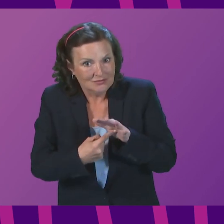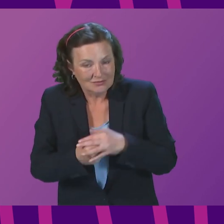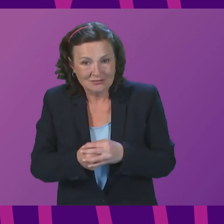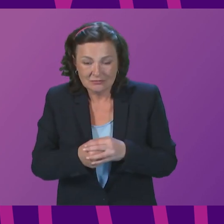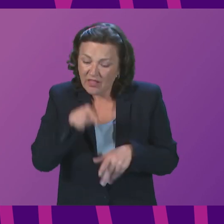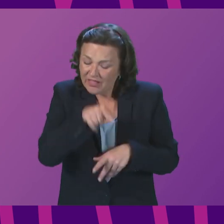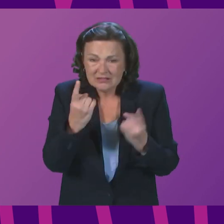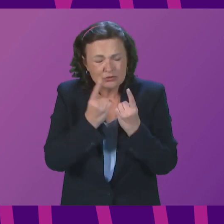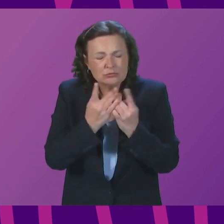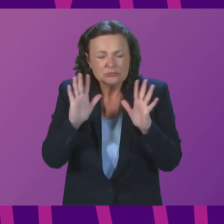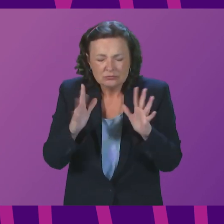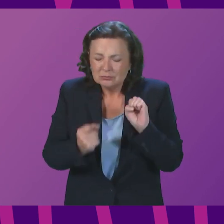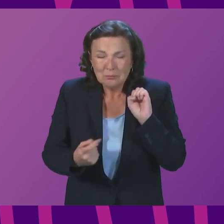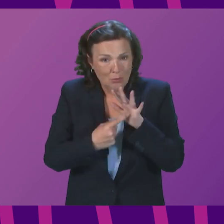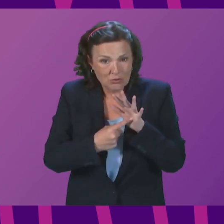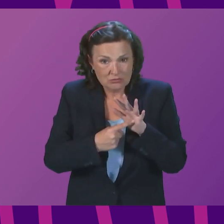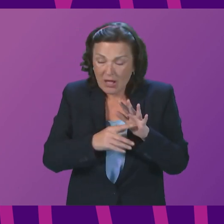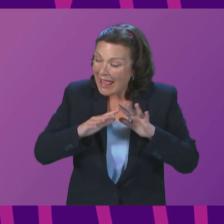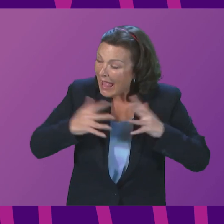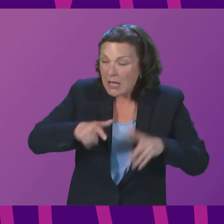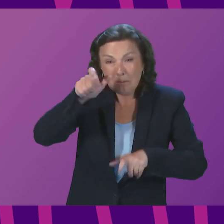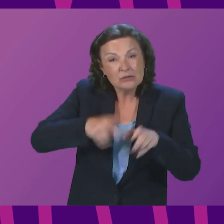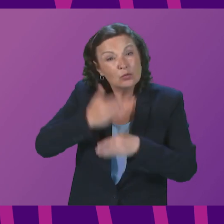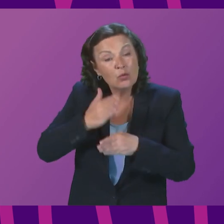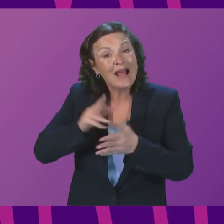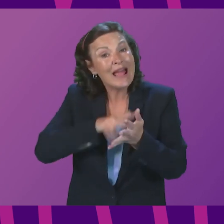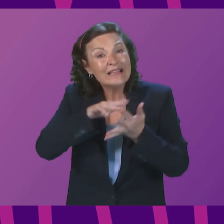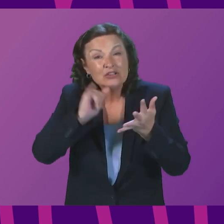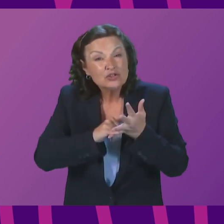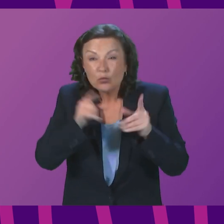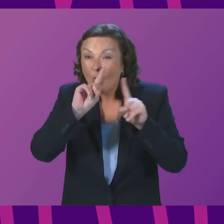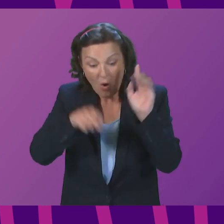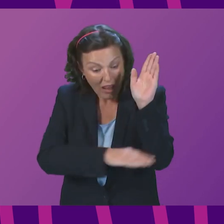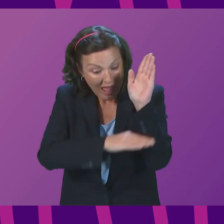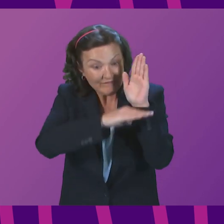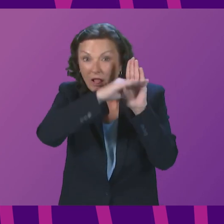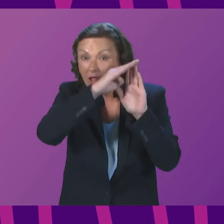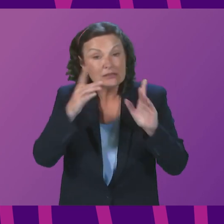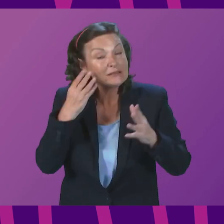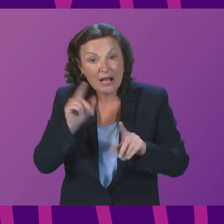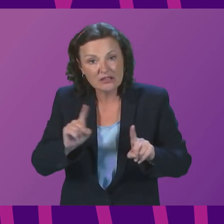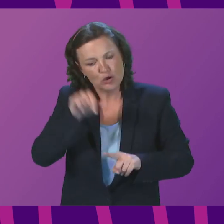It is vital for everybody who works in our NHS that it has a culture that supports them—not